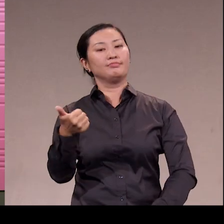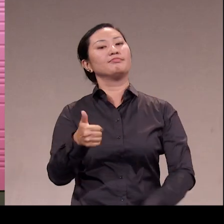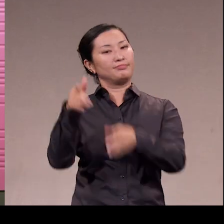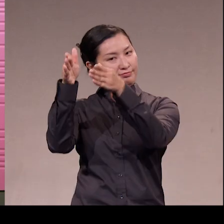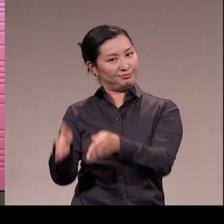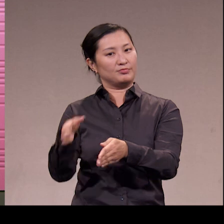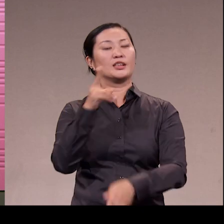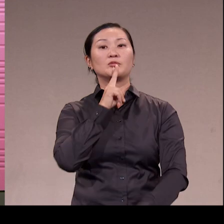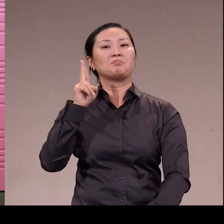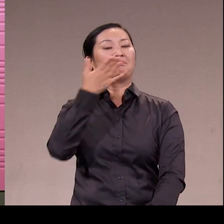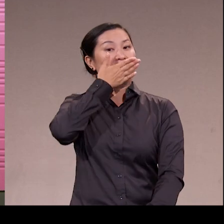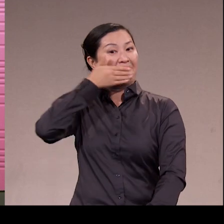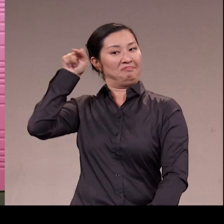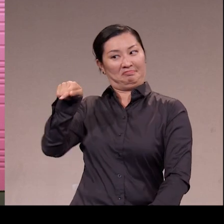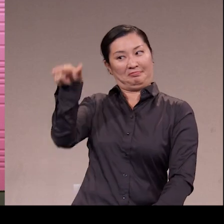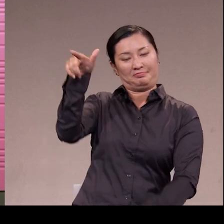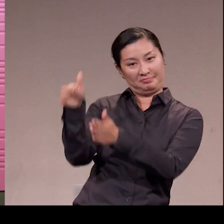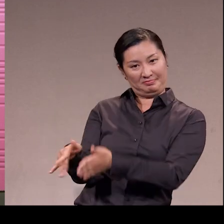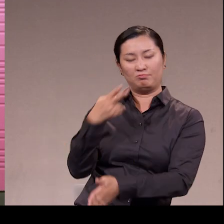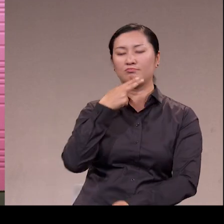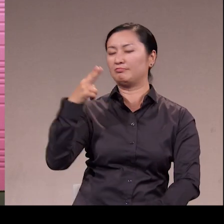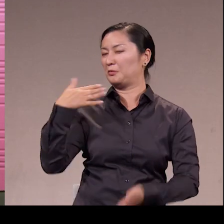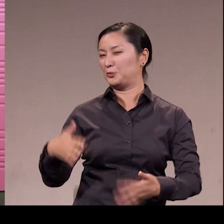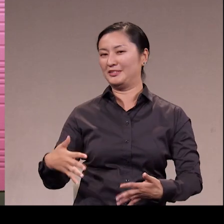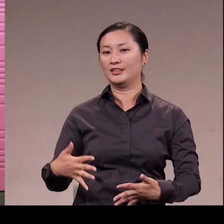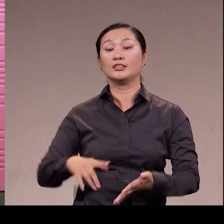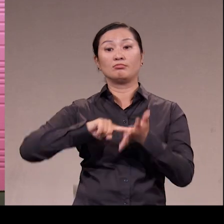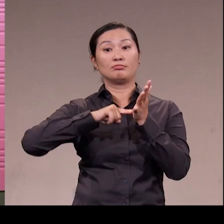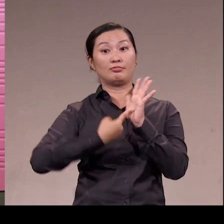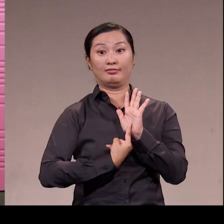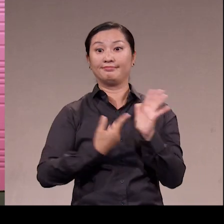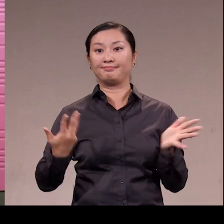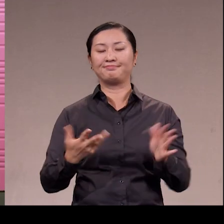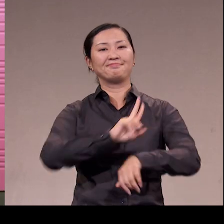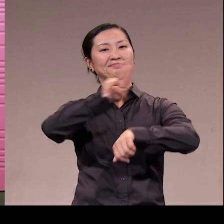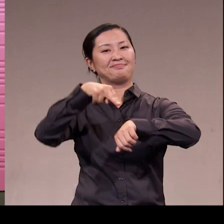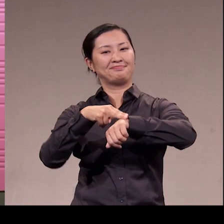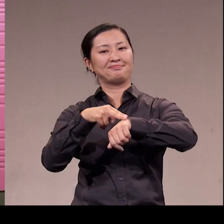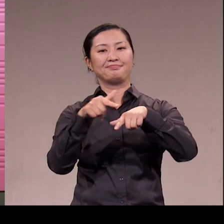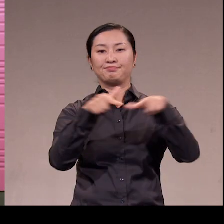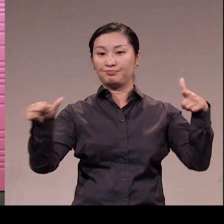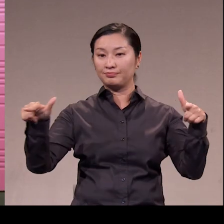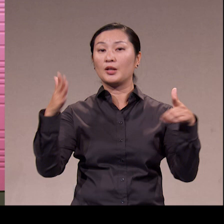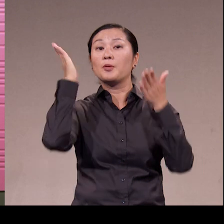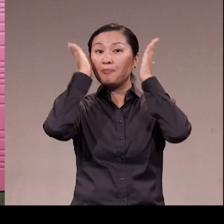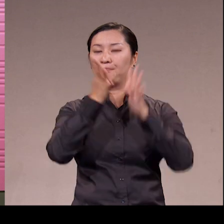Let me begin in our national language.